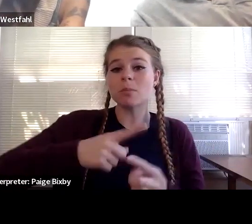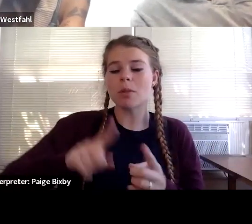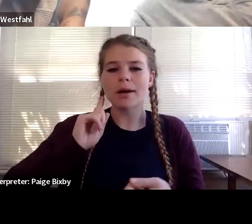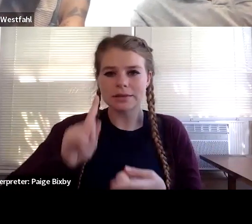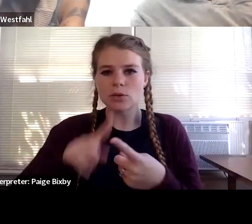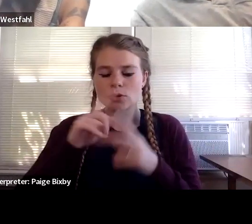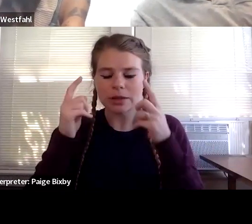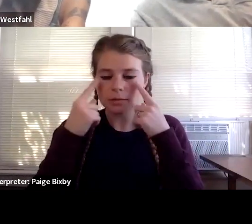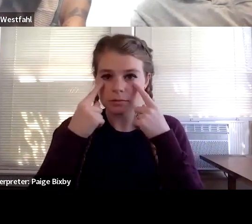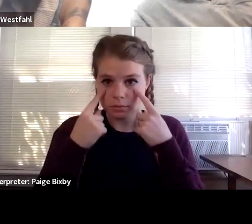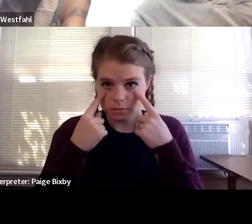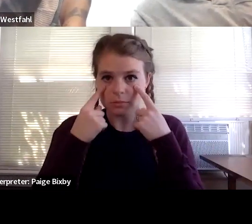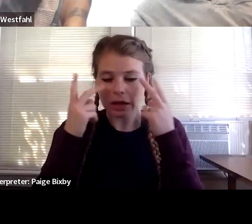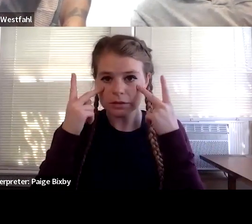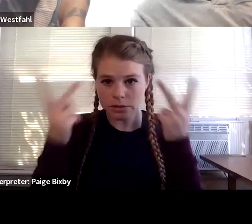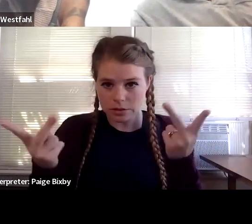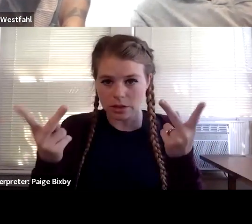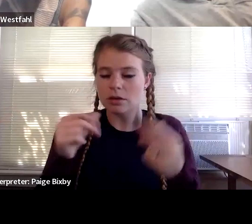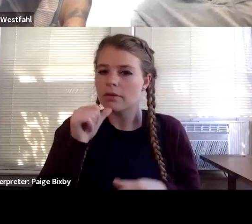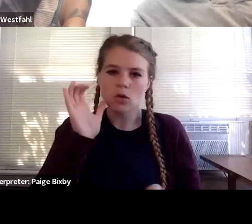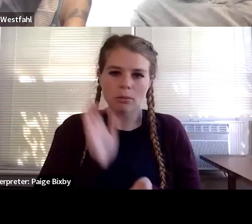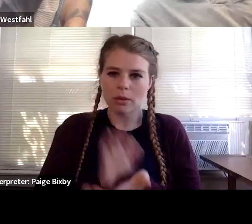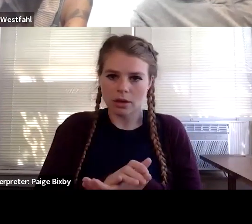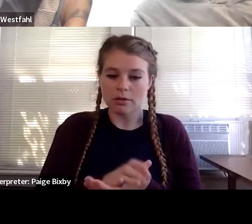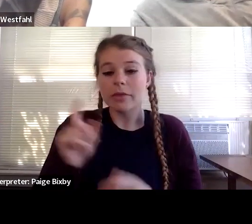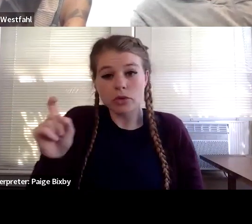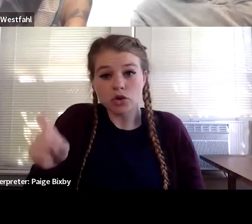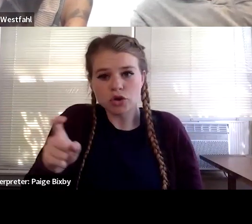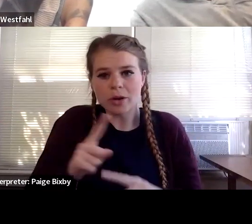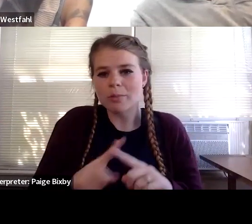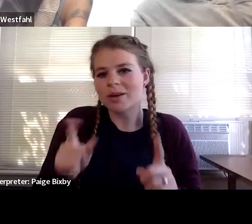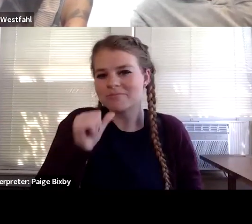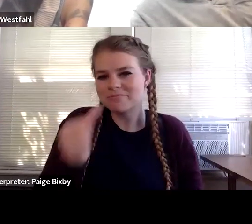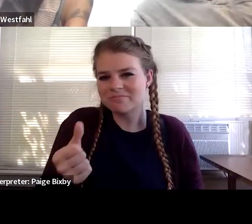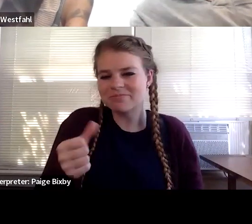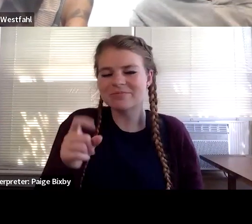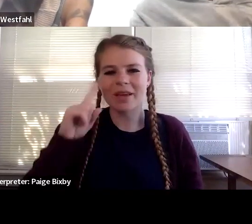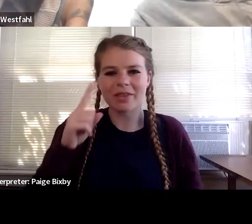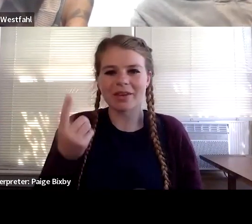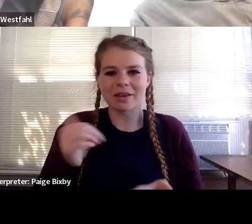sometimes they don't actually believe it, and they should, but they don't. And I think that if we can try to increase people's knowledge